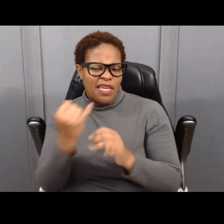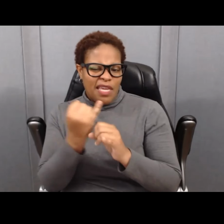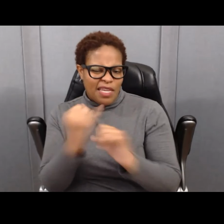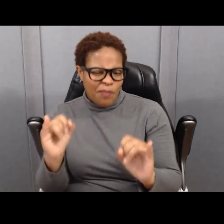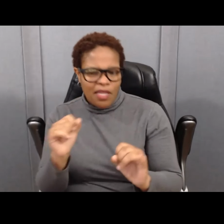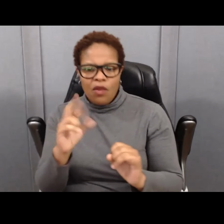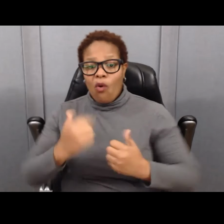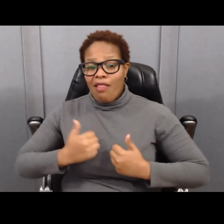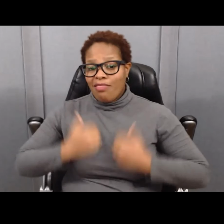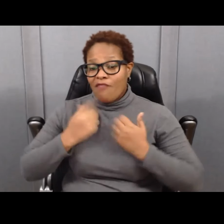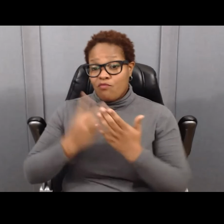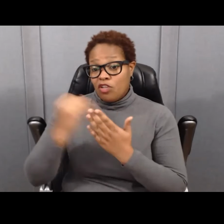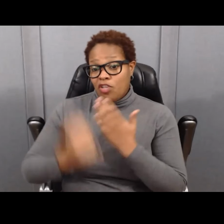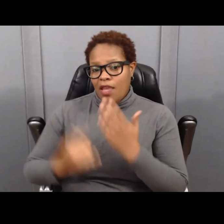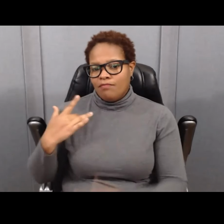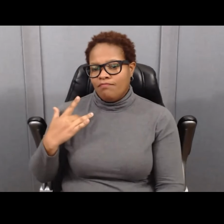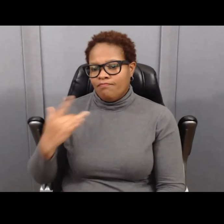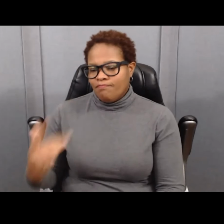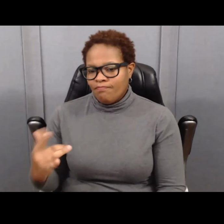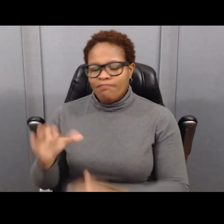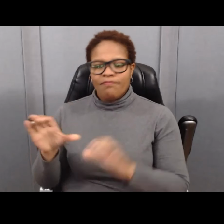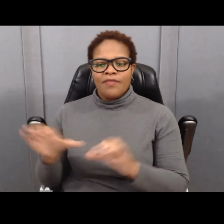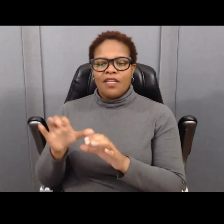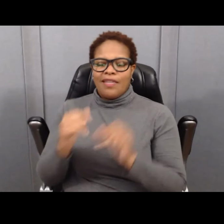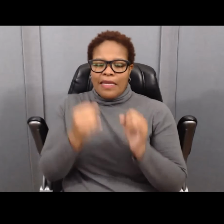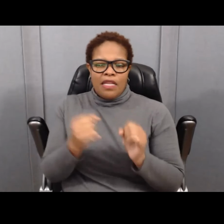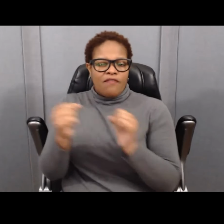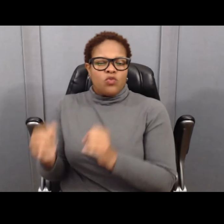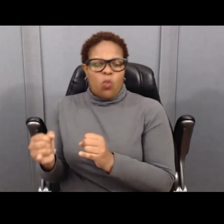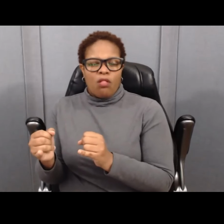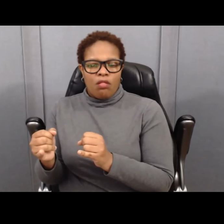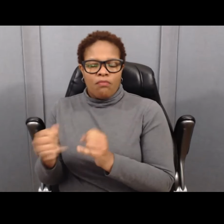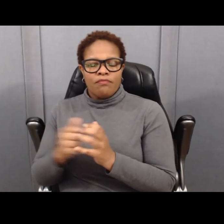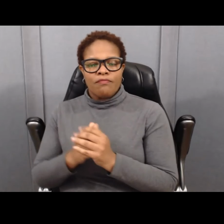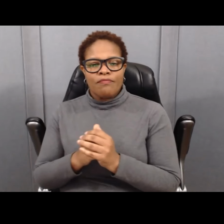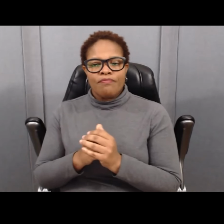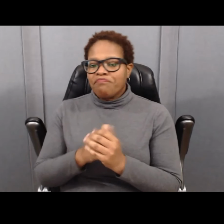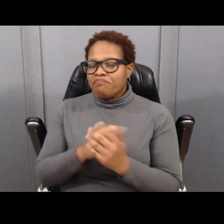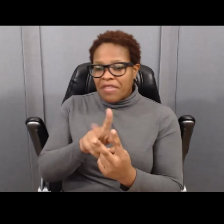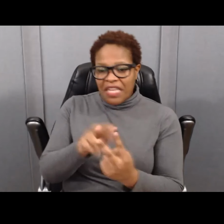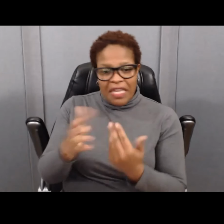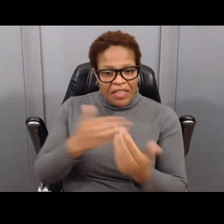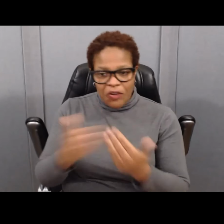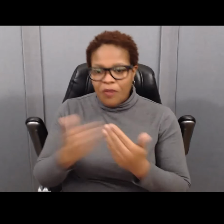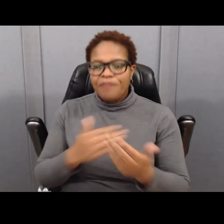are done by individuals. But either which way, there are various stages